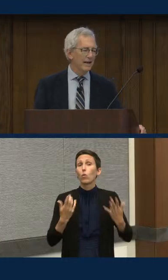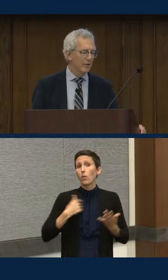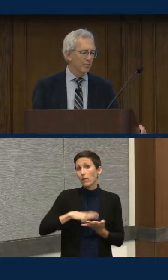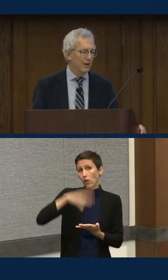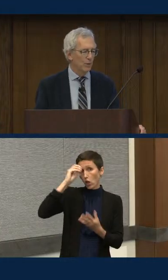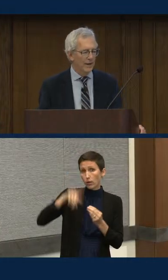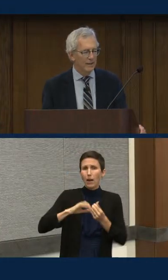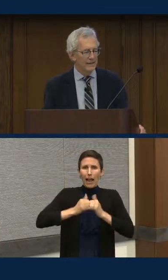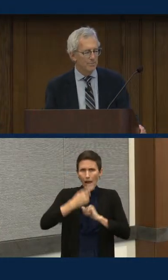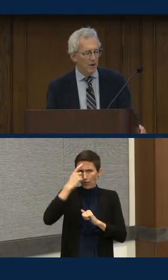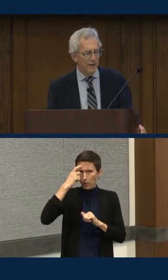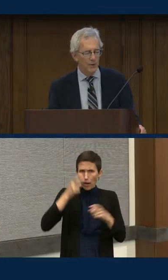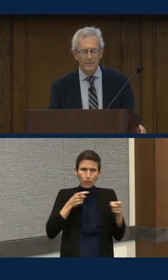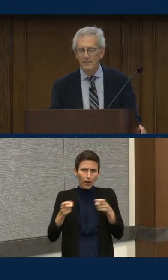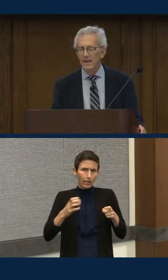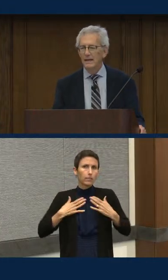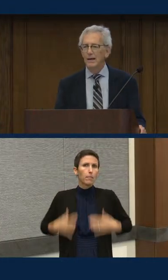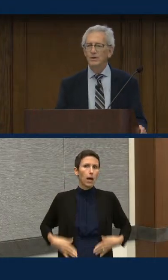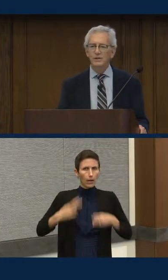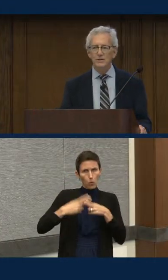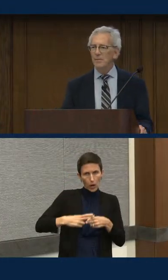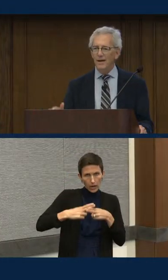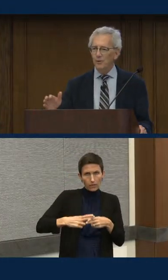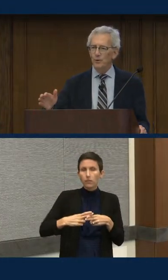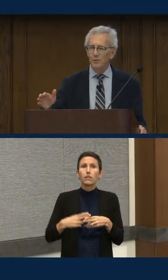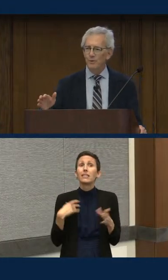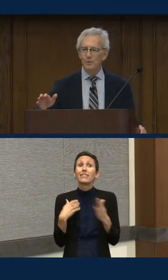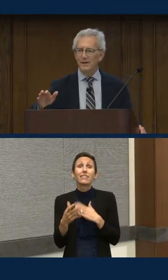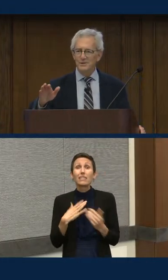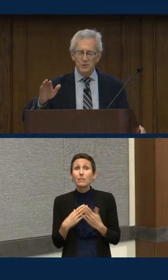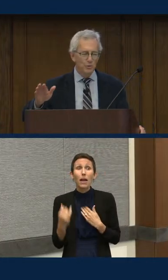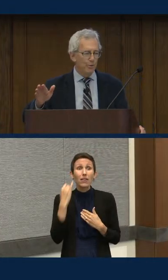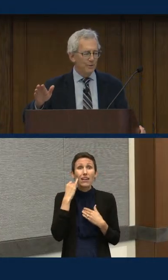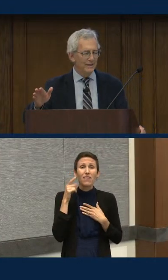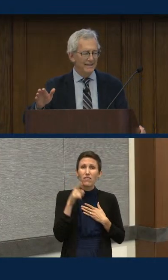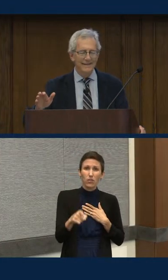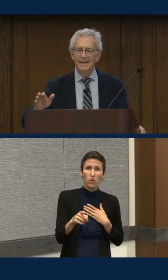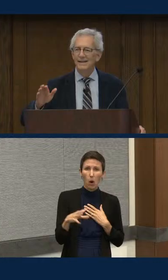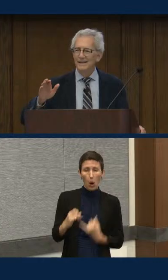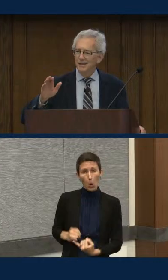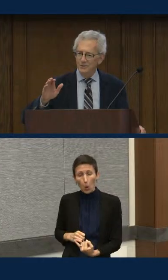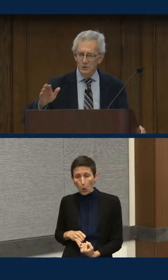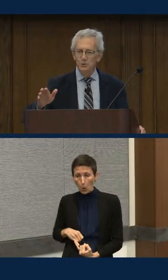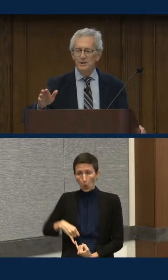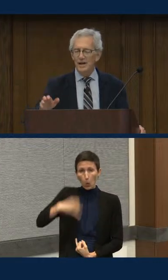regulates body weight. Now it does not matter whether you are